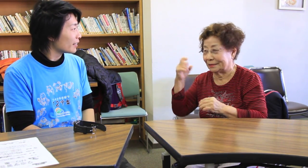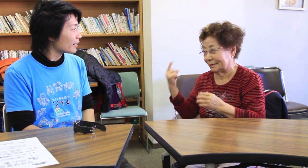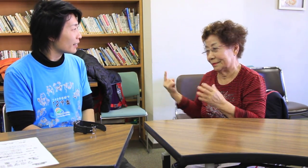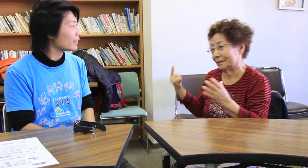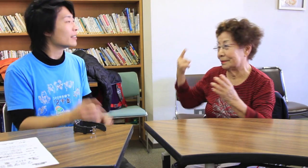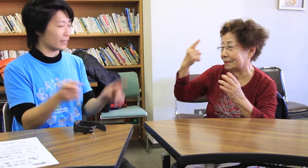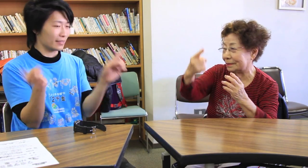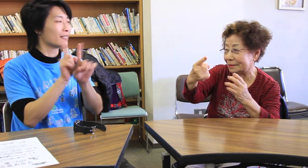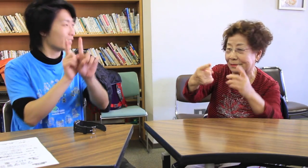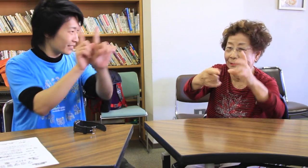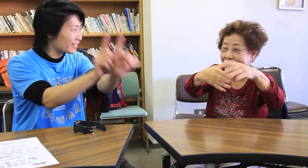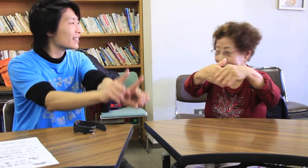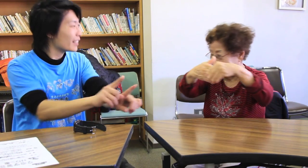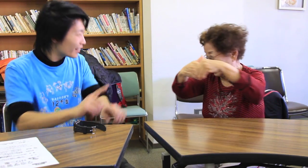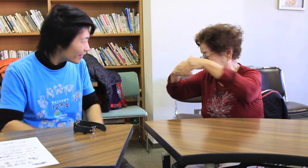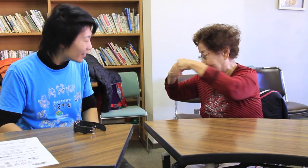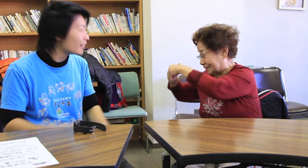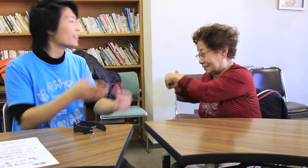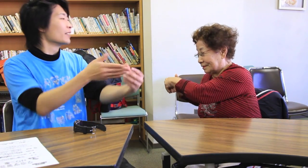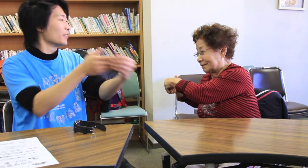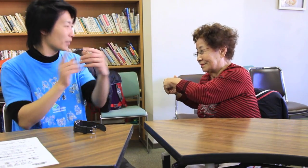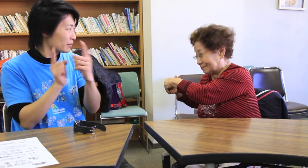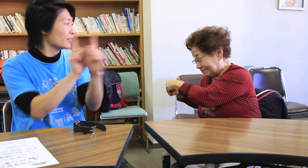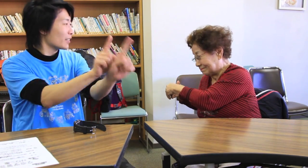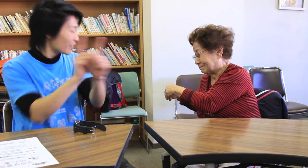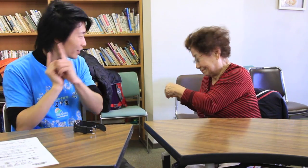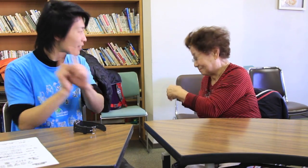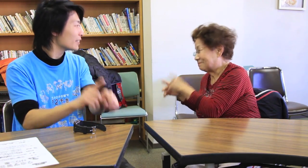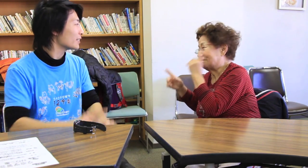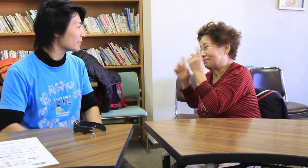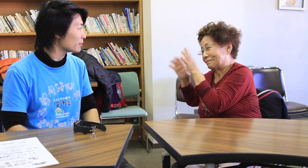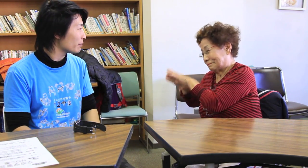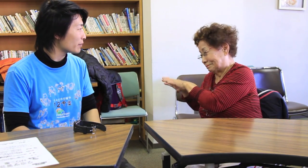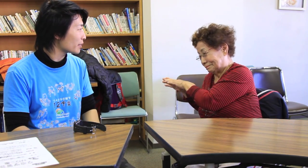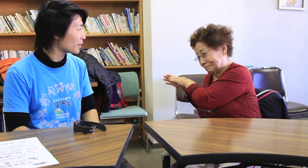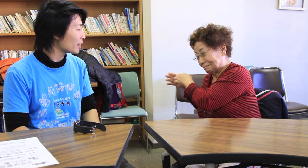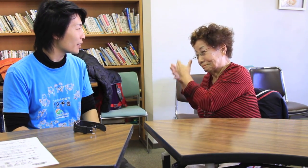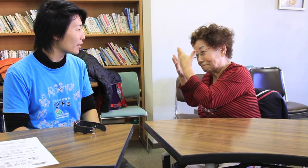He'd bring my siblings and I to school